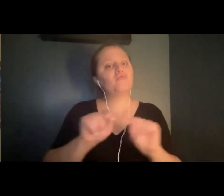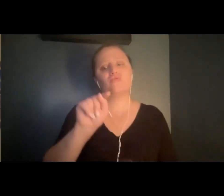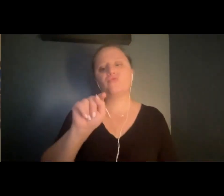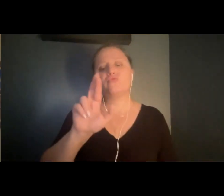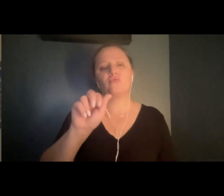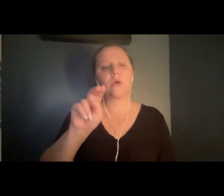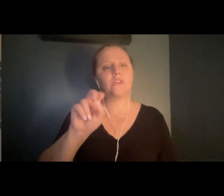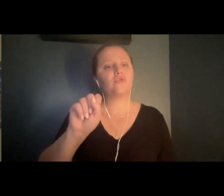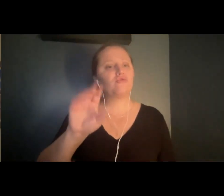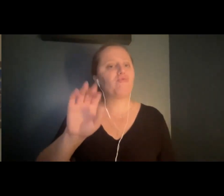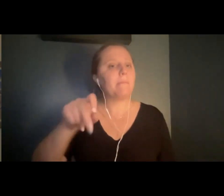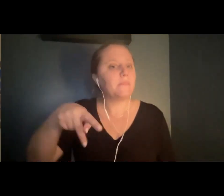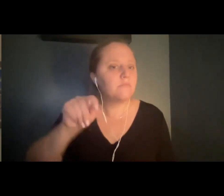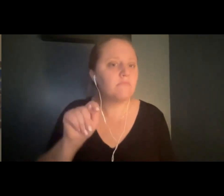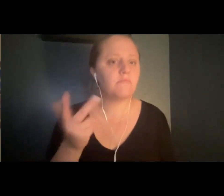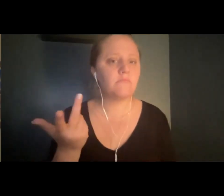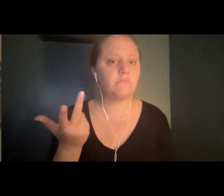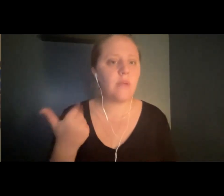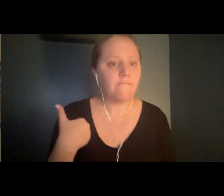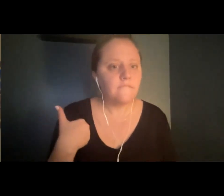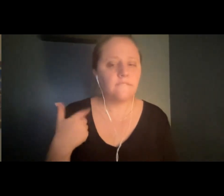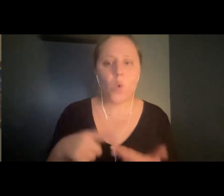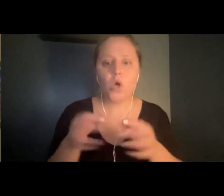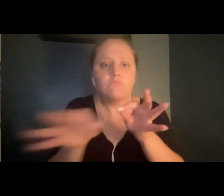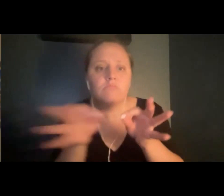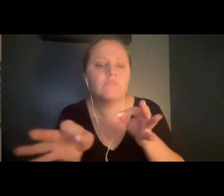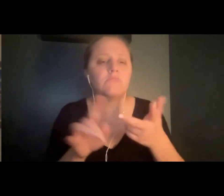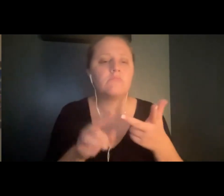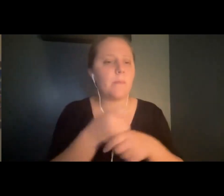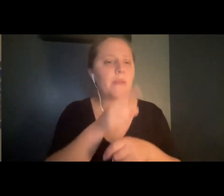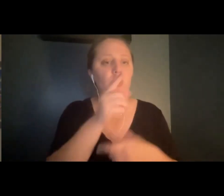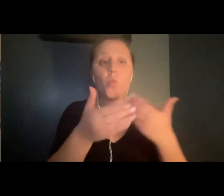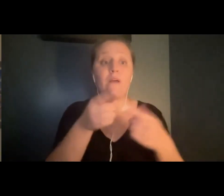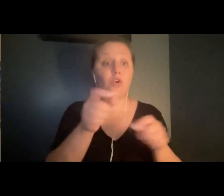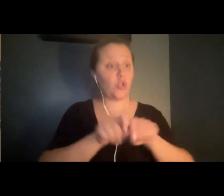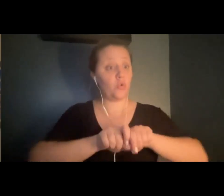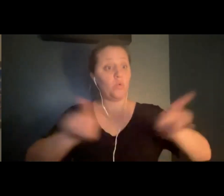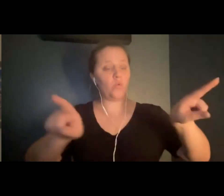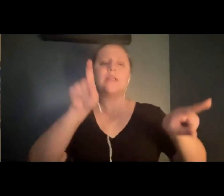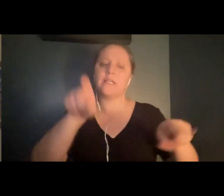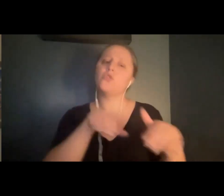So, just trying to make your content that you're sharing accessible to everybody because of course there's a lot of people there out there that if you don't